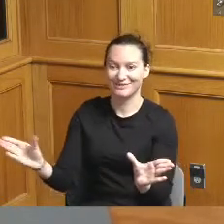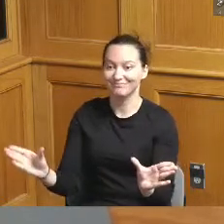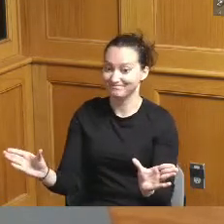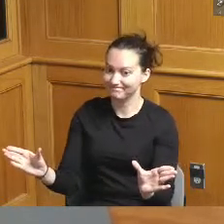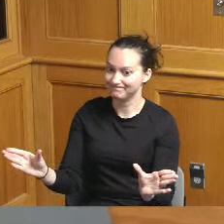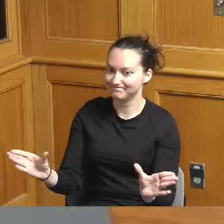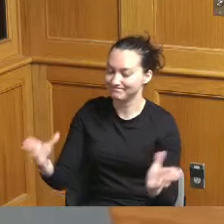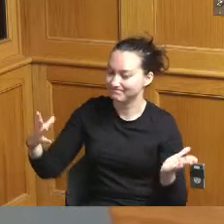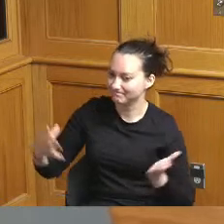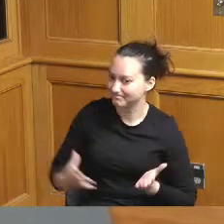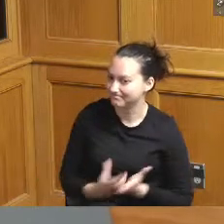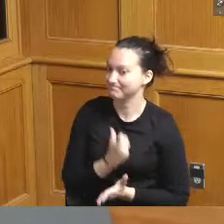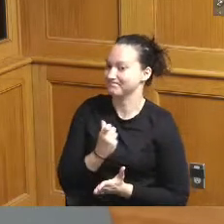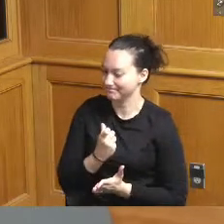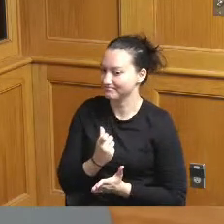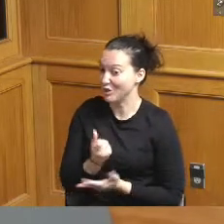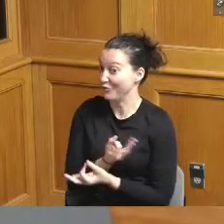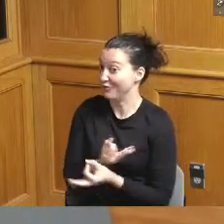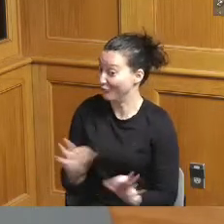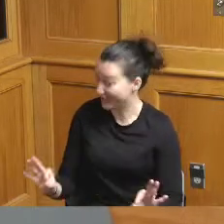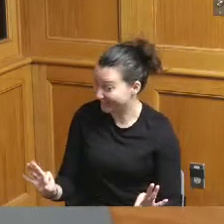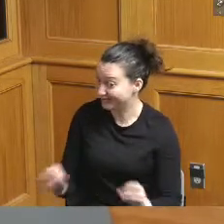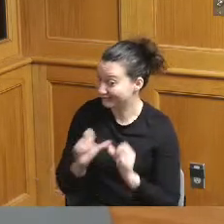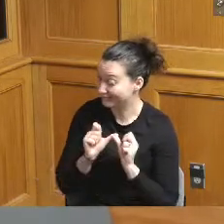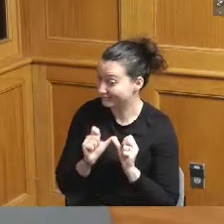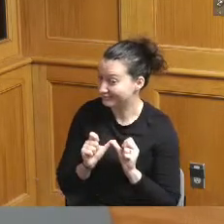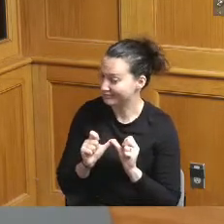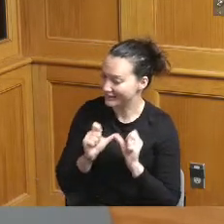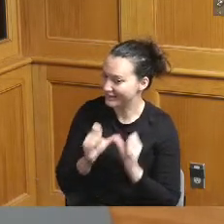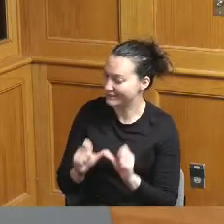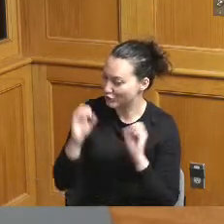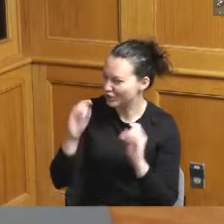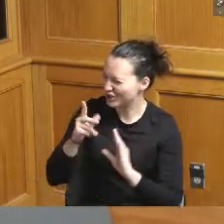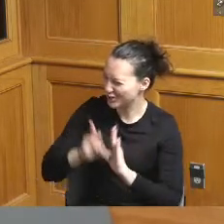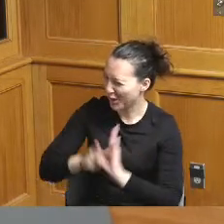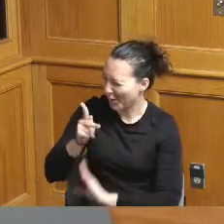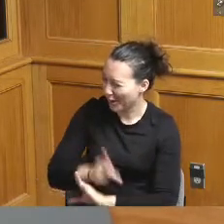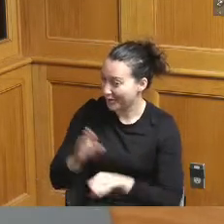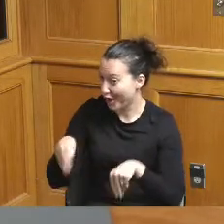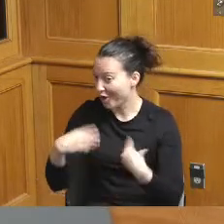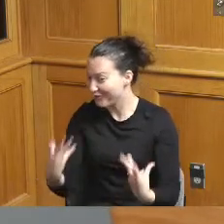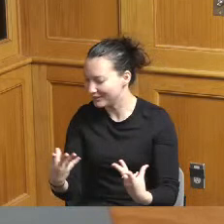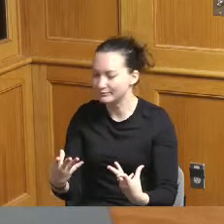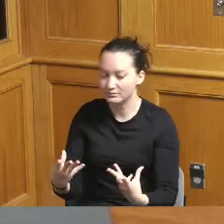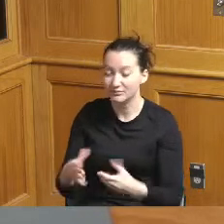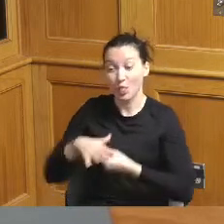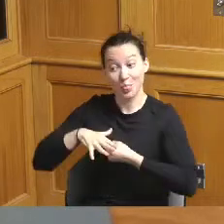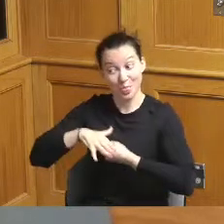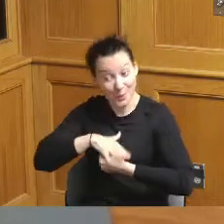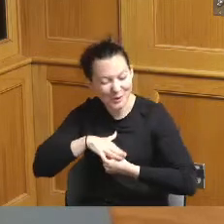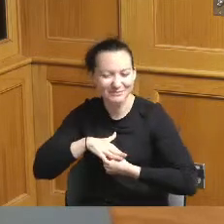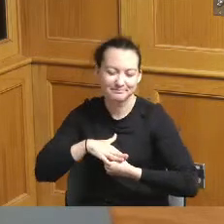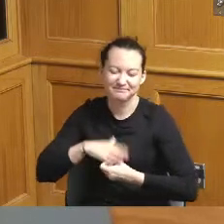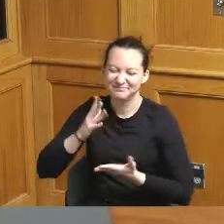to take advantage of free continuing programs that are offered that are local but every now and again